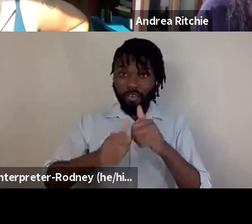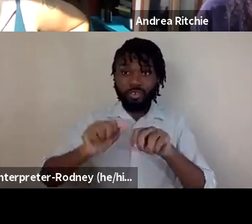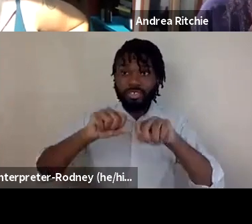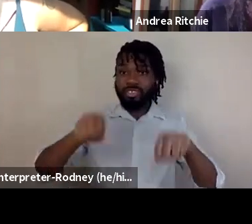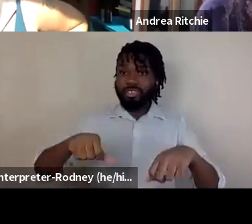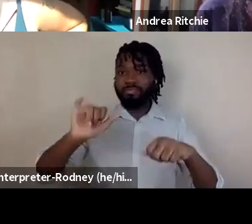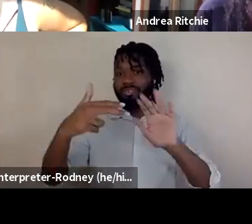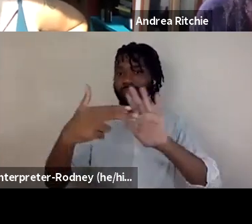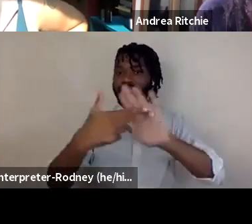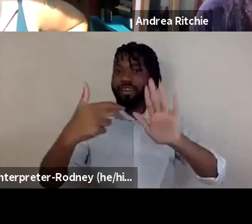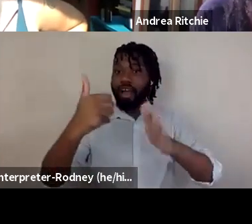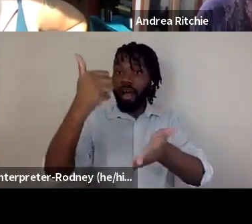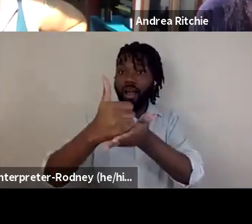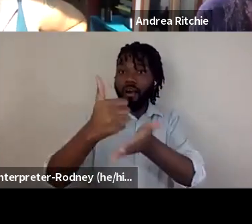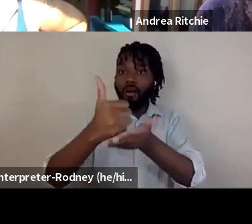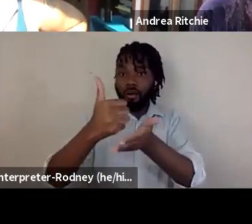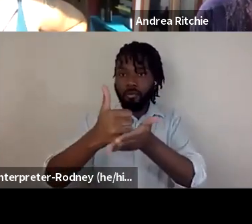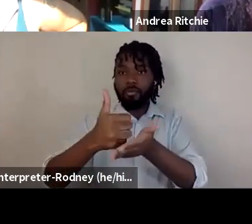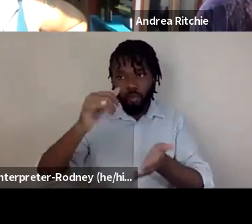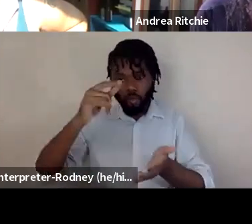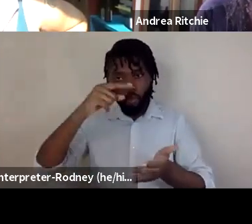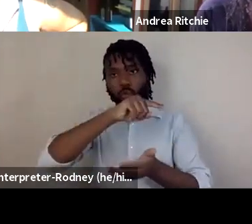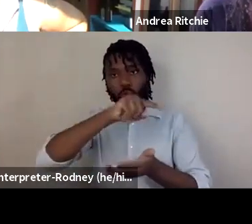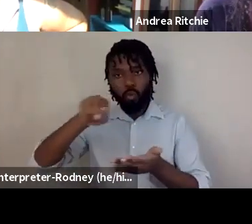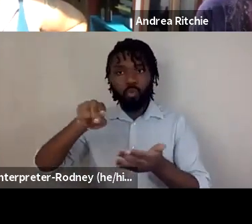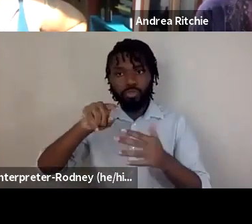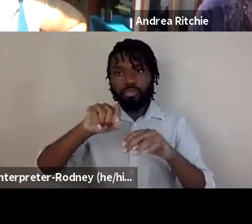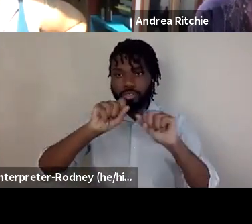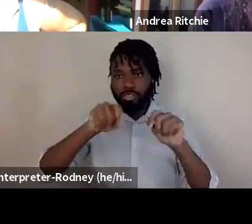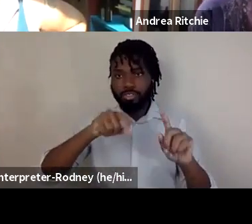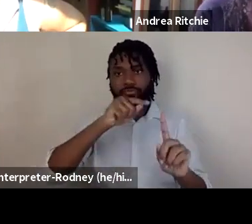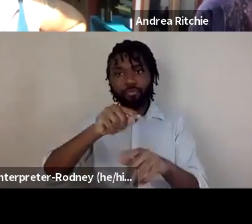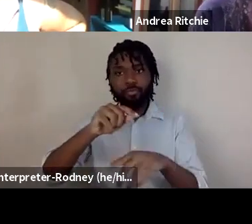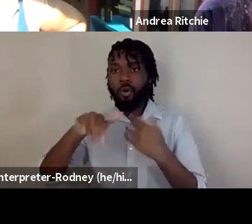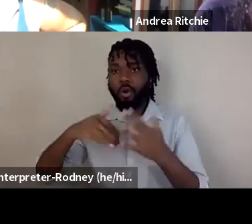polices disabled bodies and people and communities